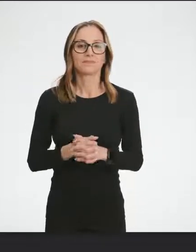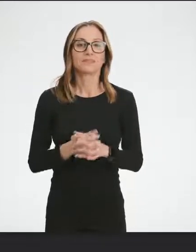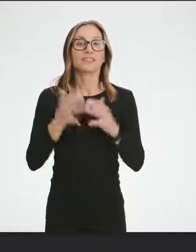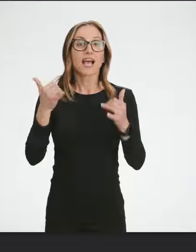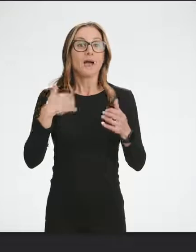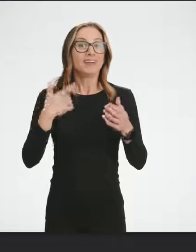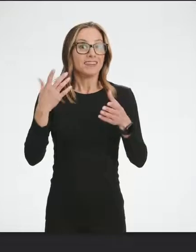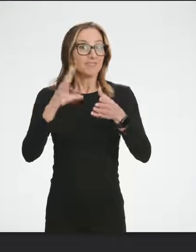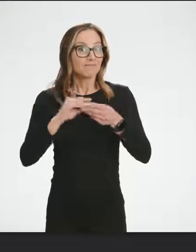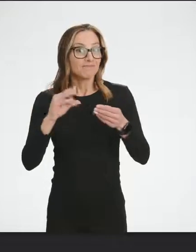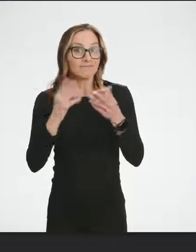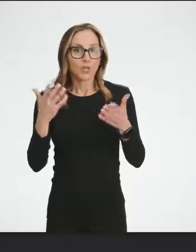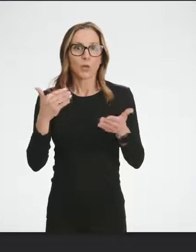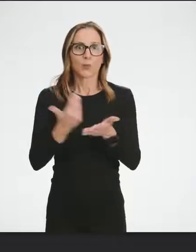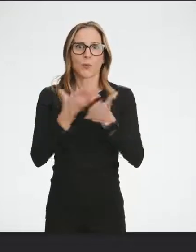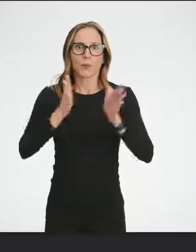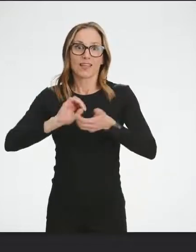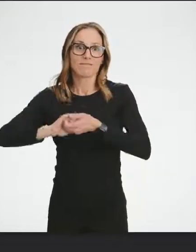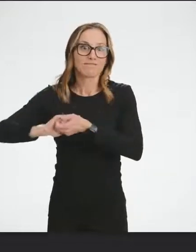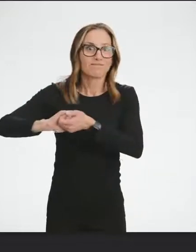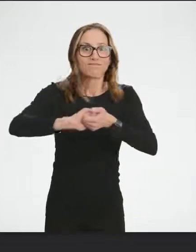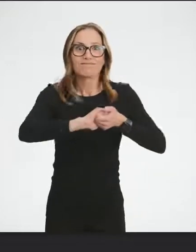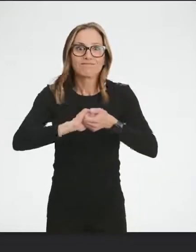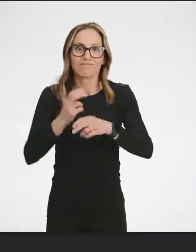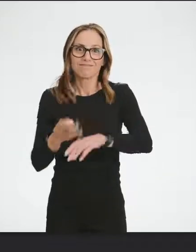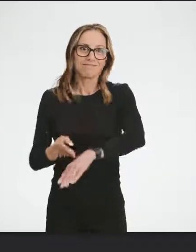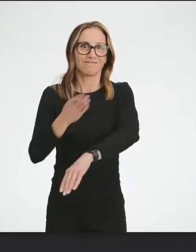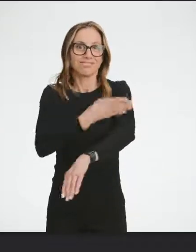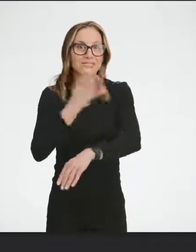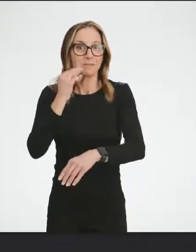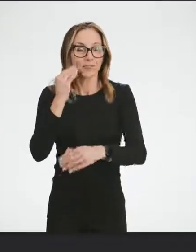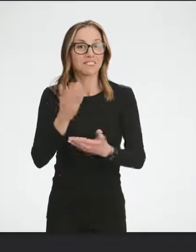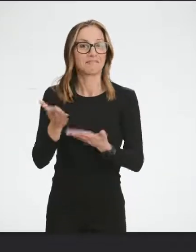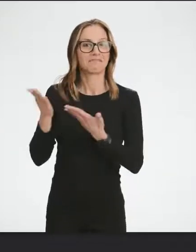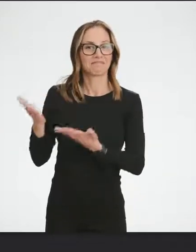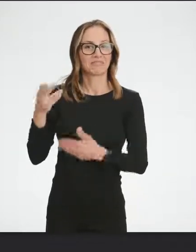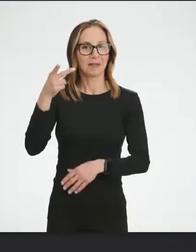Next, let's talk about a brand-new way to enhance collaborative experiences. To tell you more, here's Pierre.